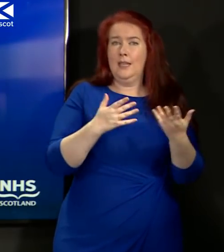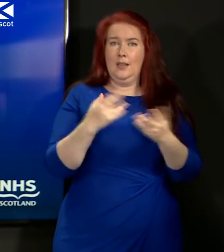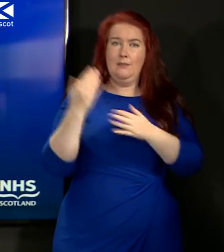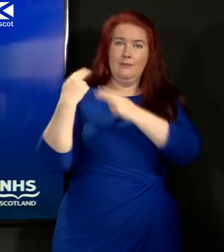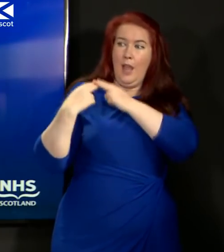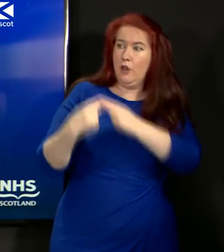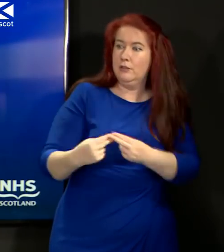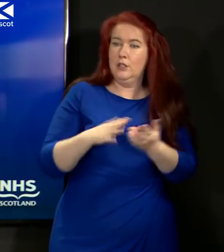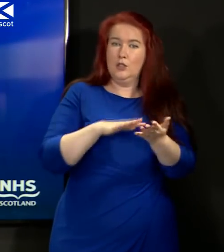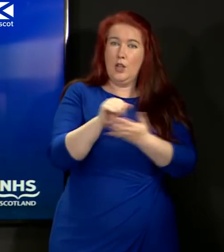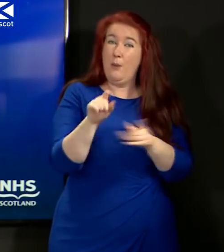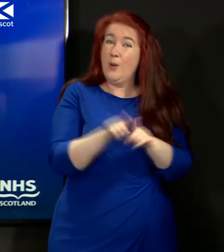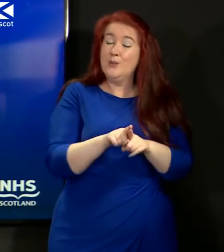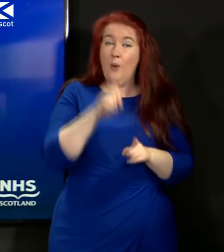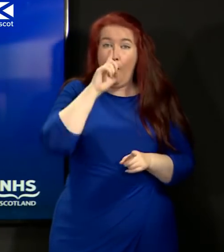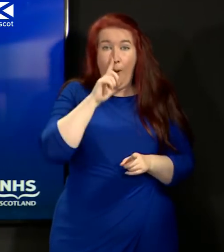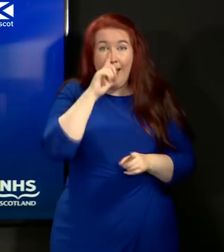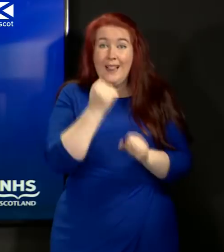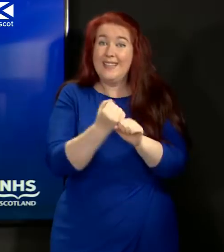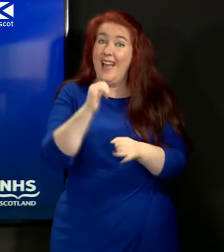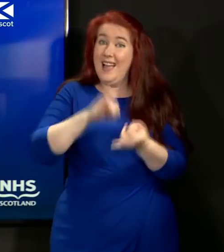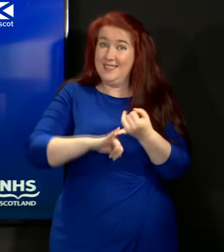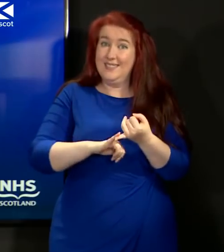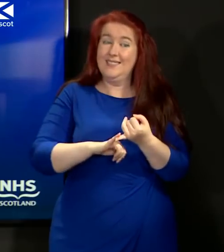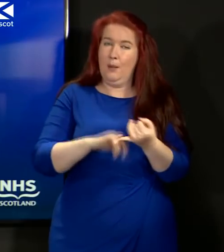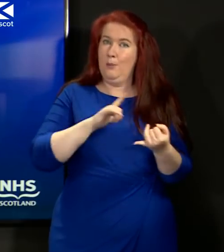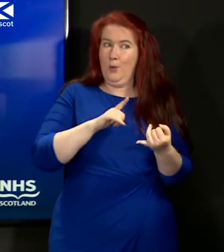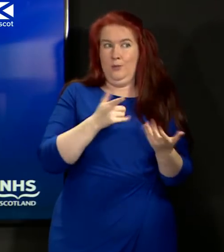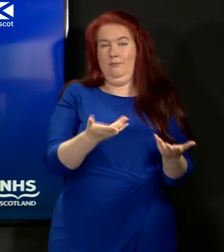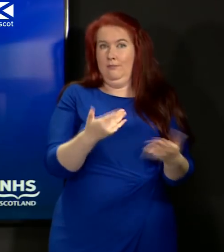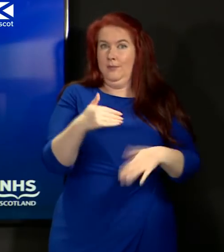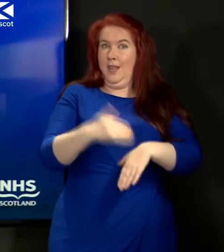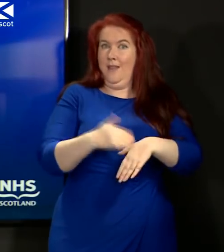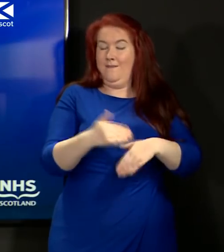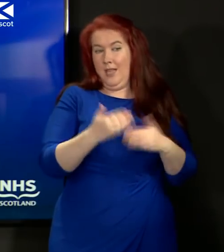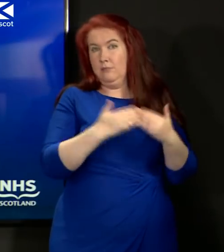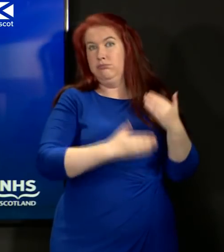oil and gas, because they'll have again a longer lead time in terms of their response